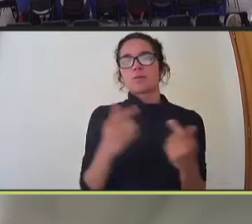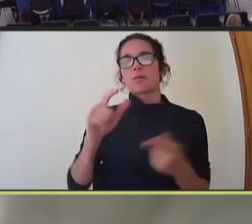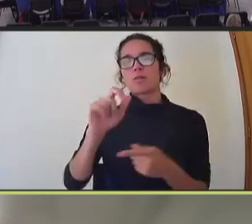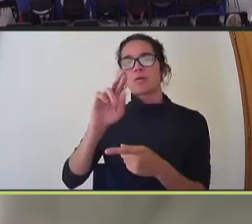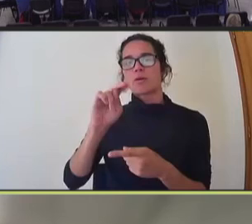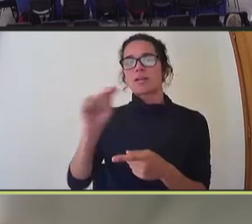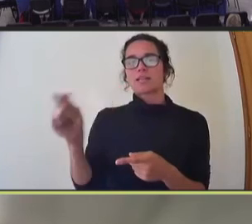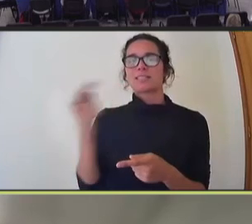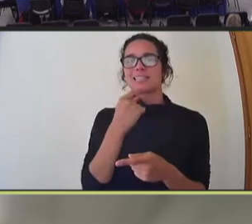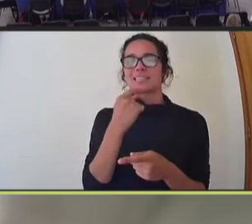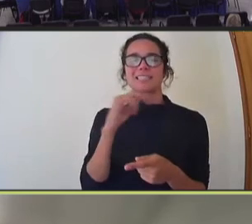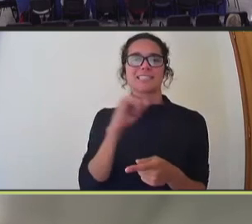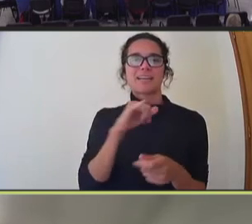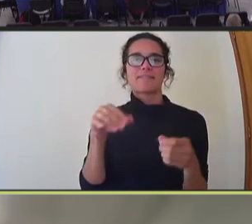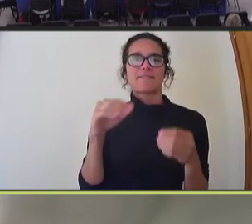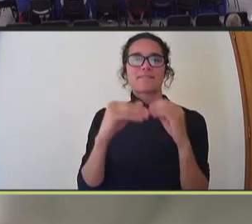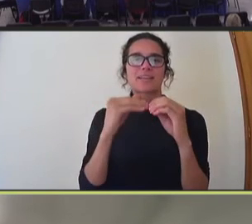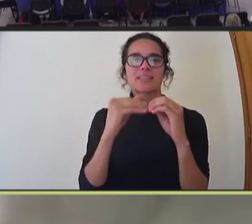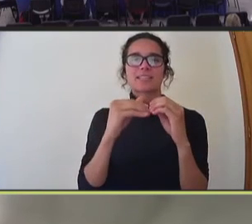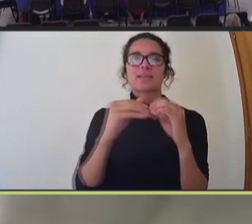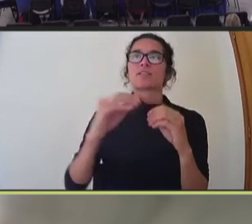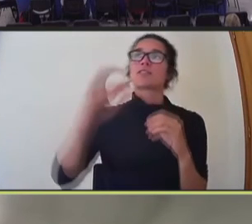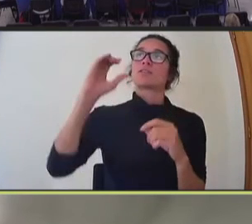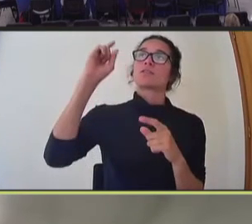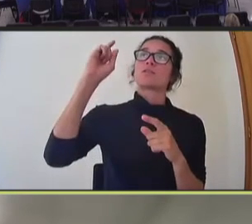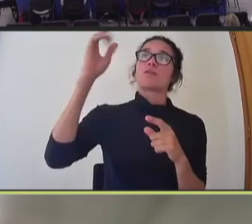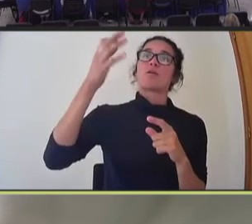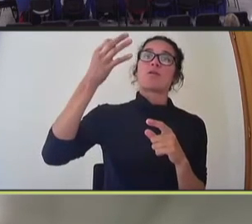in the roof. You don't want to do it when it's raining. You want to do it when it's sunny. And